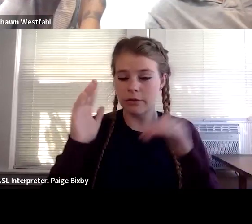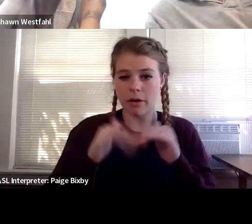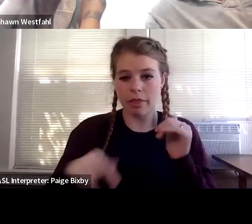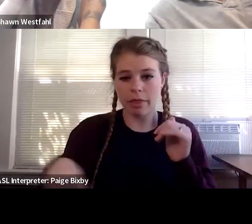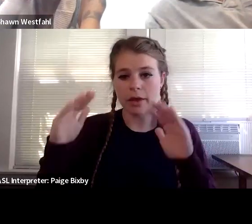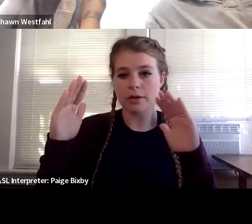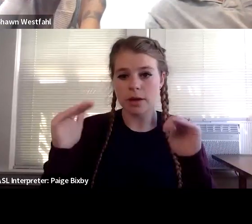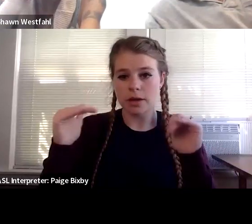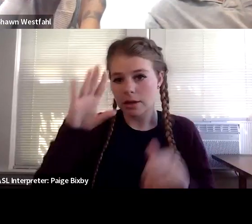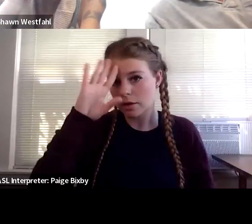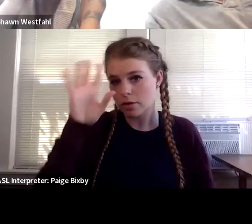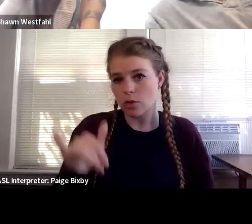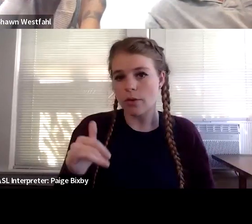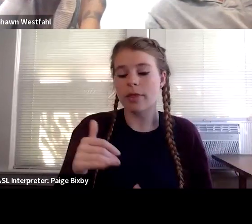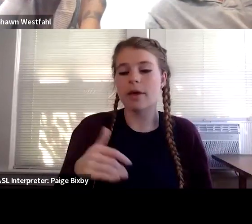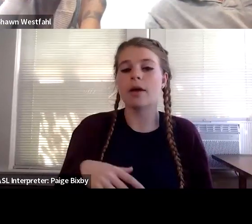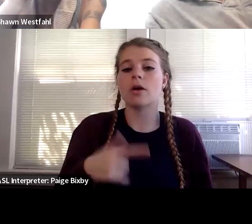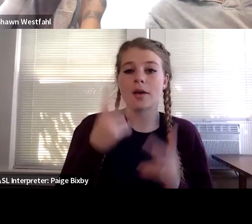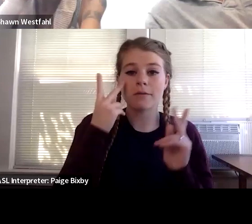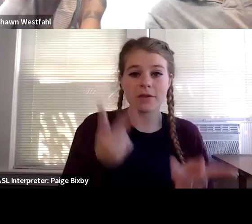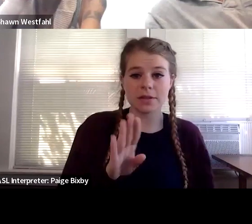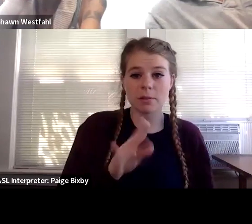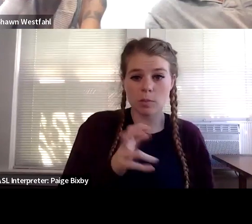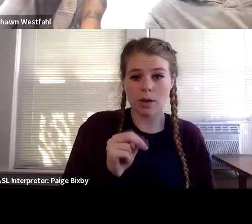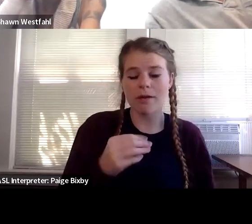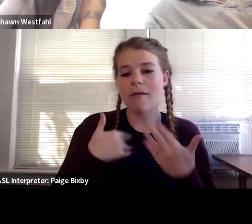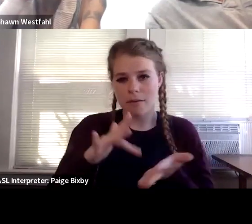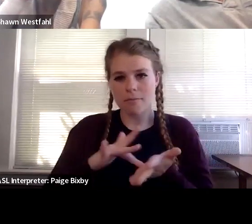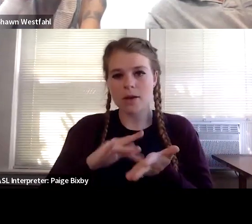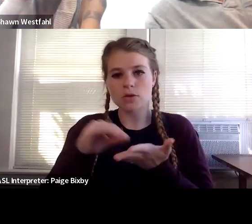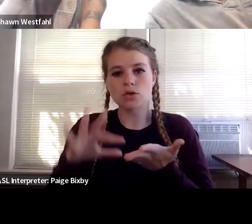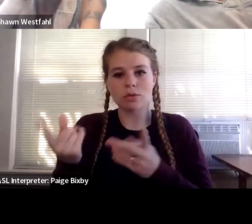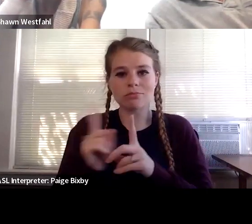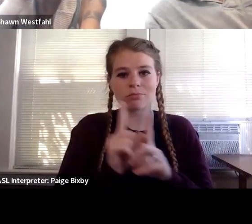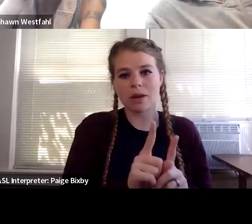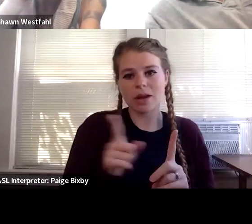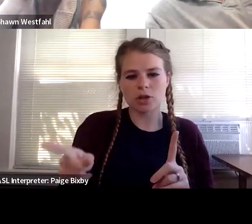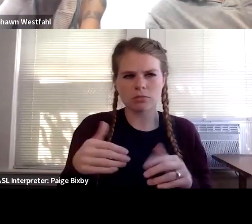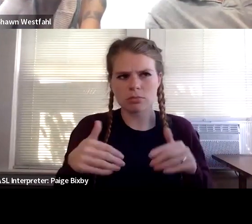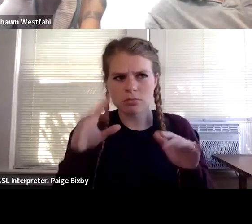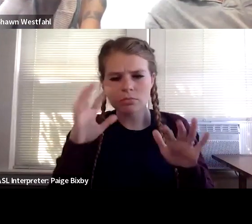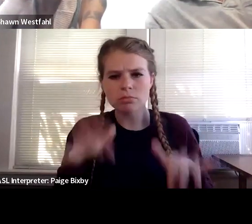I had a medical student come out with me that day, and she was just blown away by, you know, our abilities to work with individuals on the street,